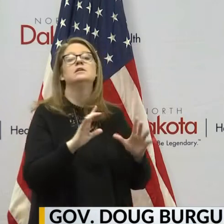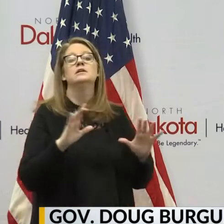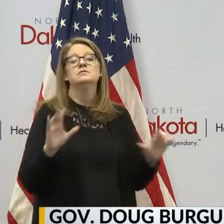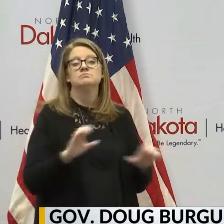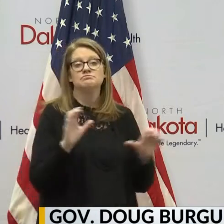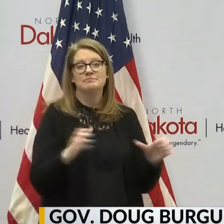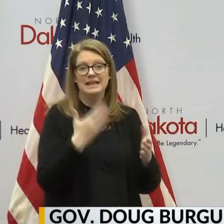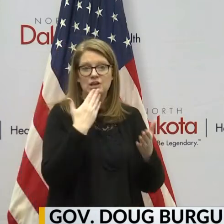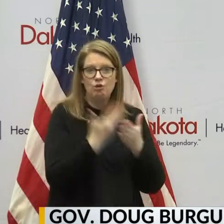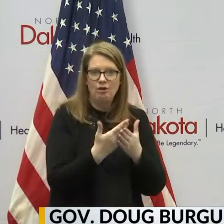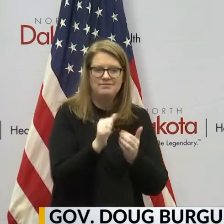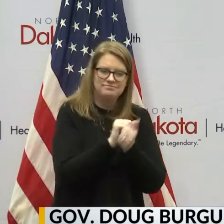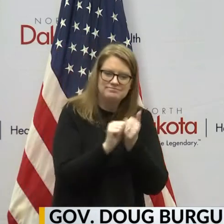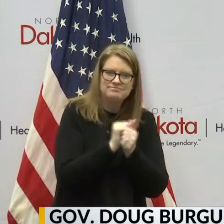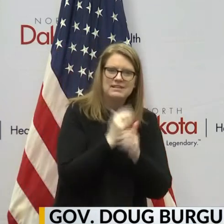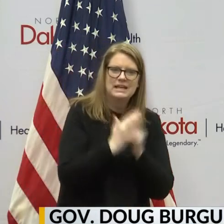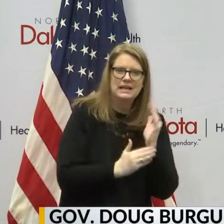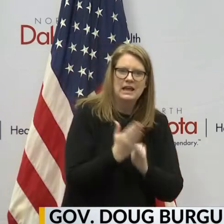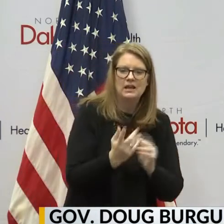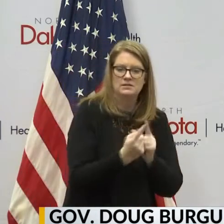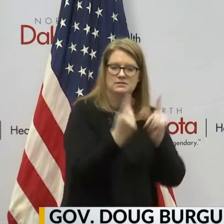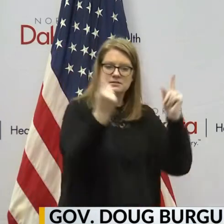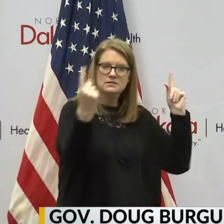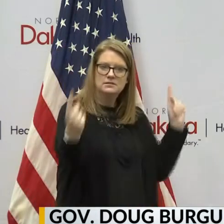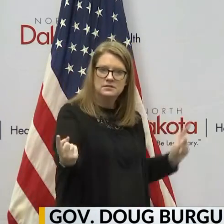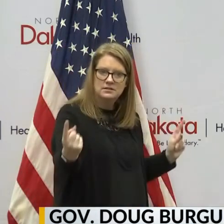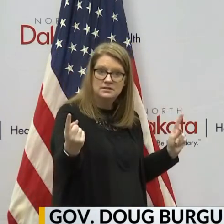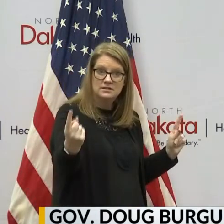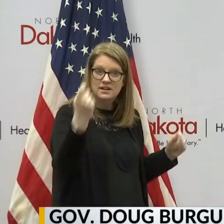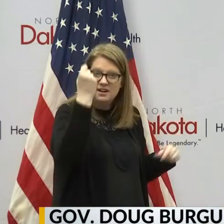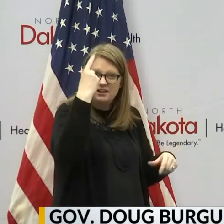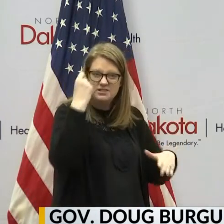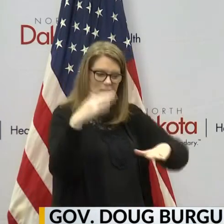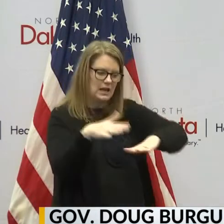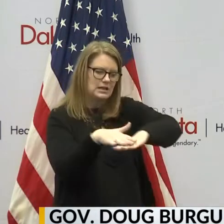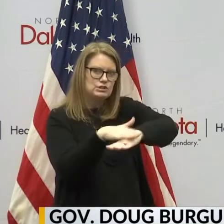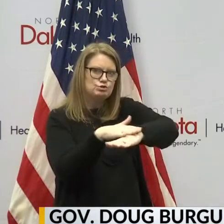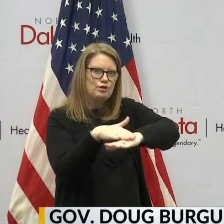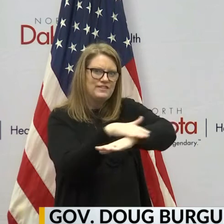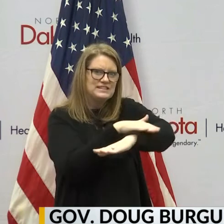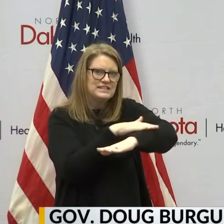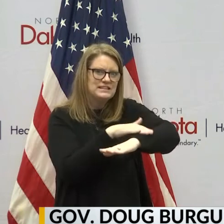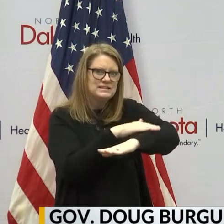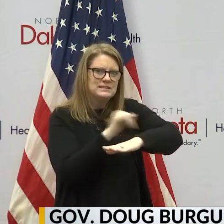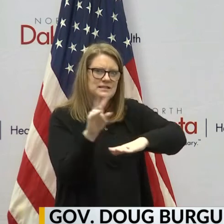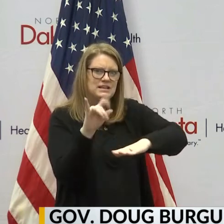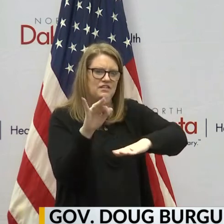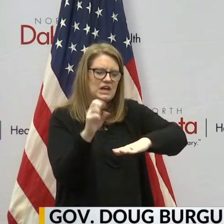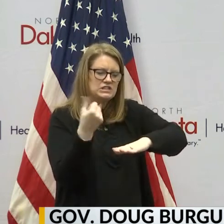BUT THIS COULD HELP PROTECT YOU AND PROTECT OTHERS. PRACTICE GOOD HYGIENE AND